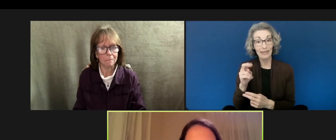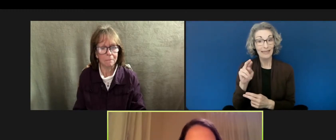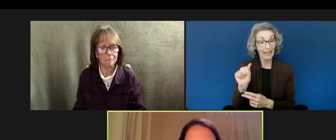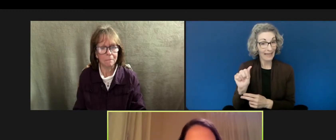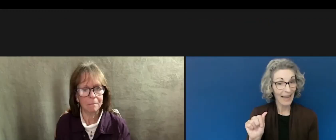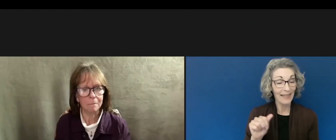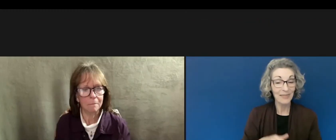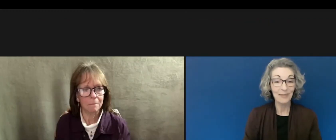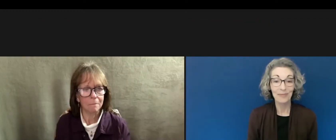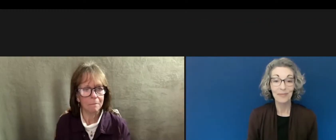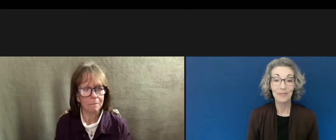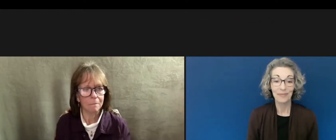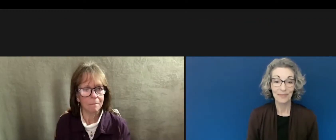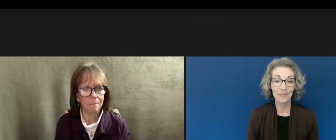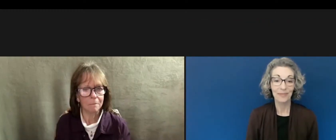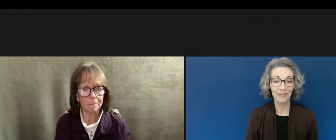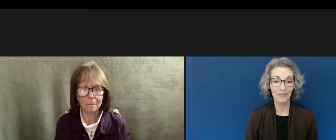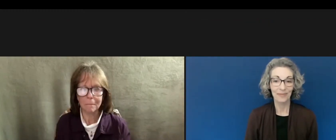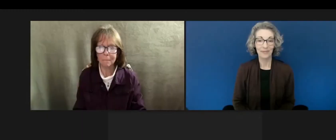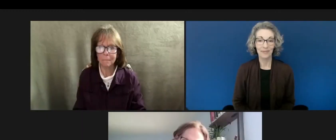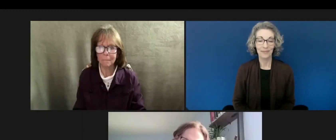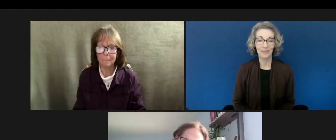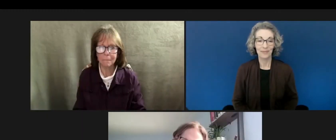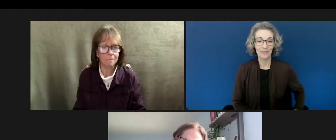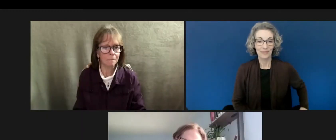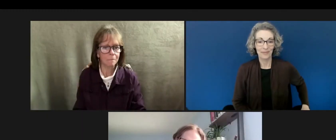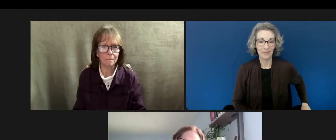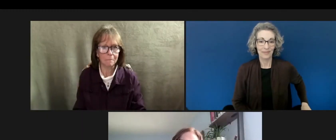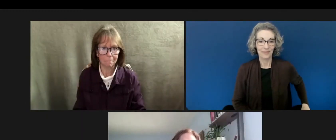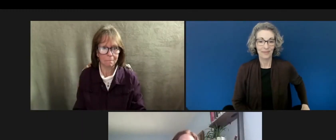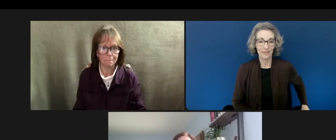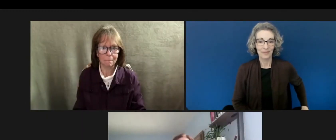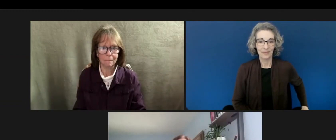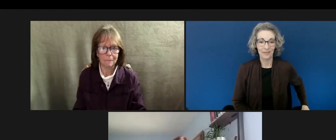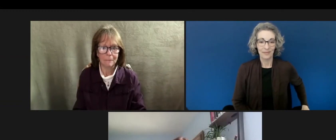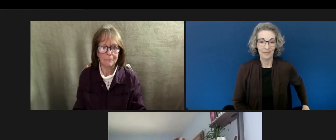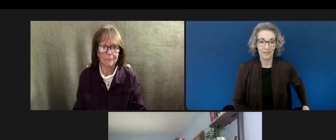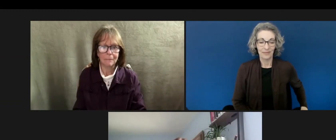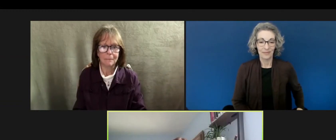I'll pass it on back to Christina, >> Thanks so